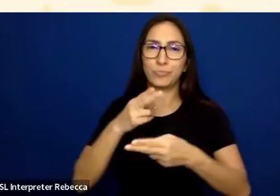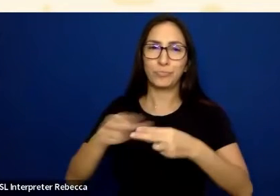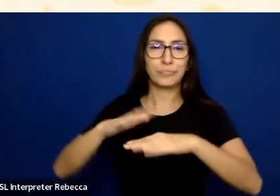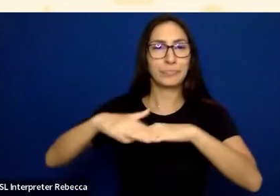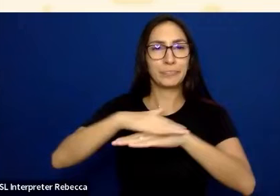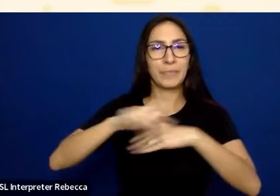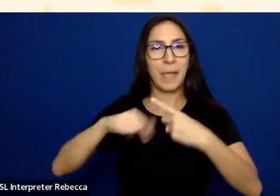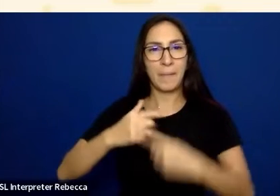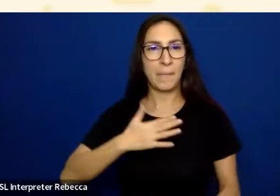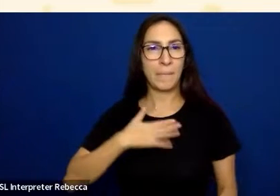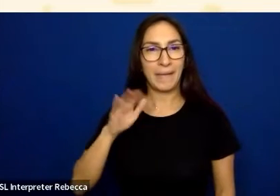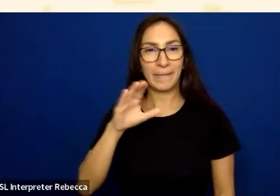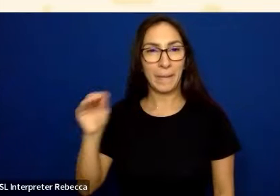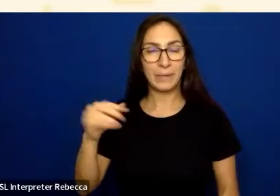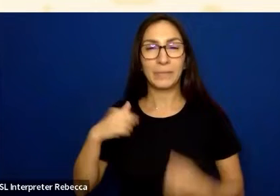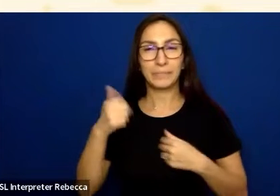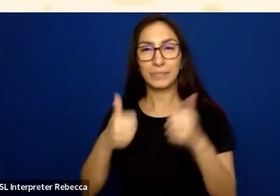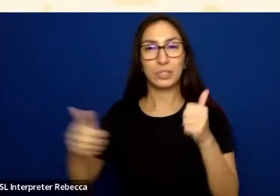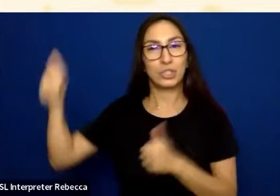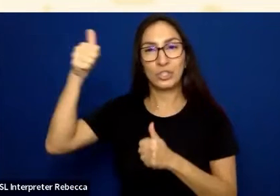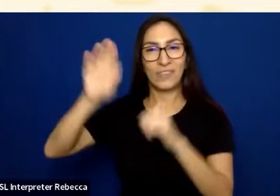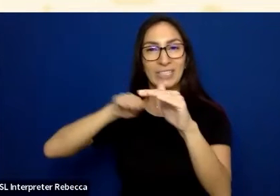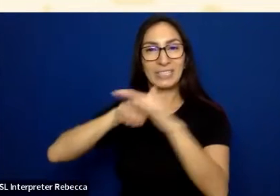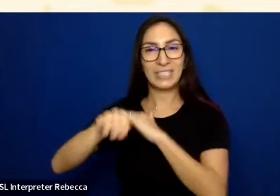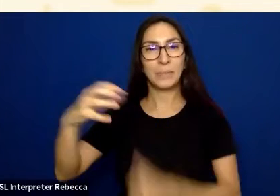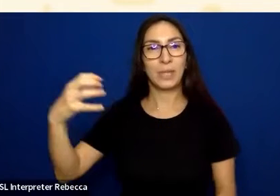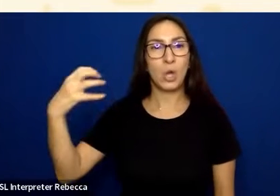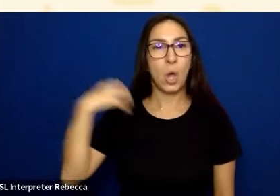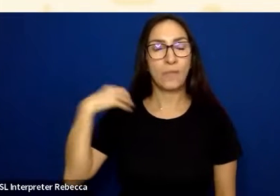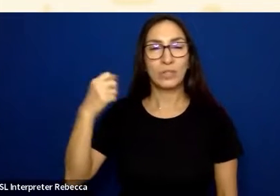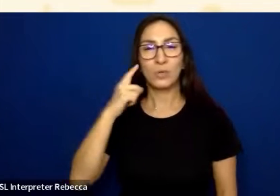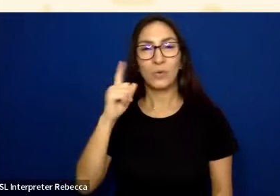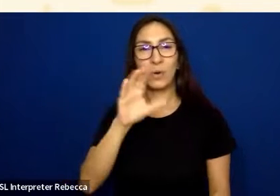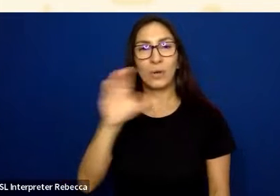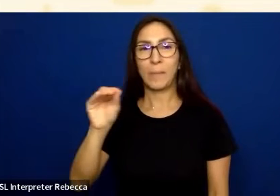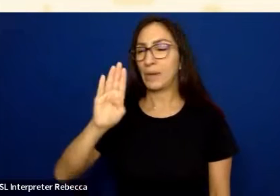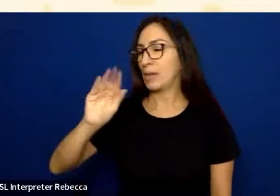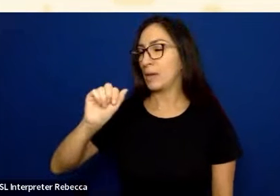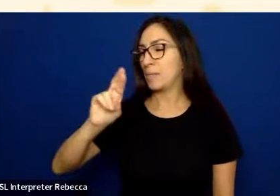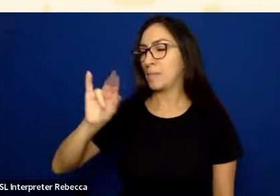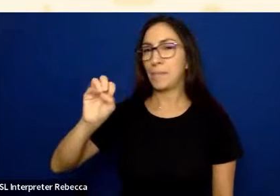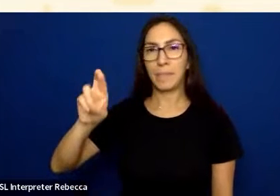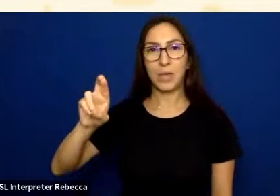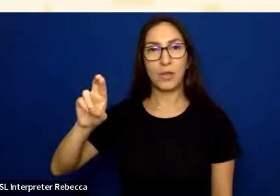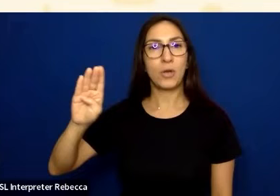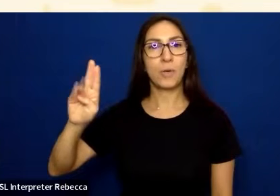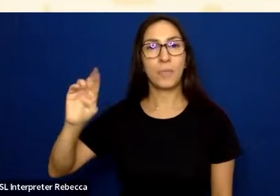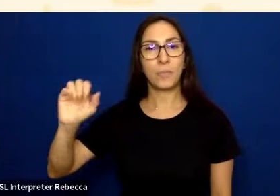I work as a chief accessibility officer with BarrierBreak. And I'm IWAPCBW certified.